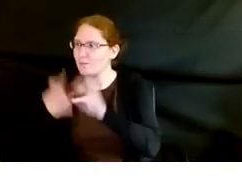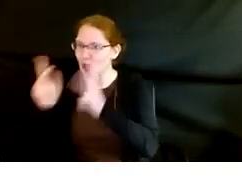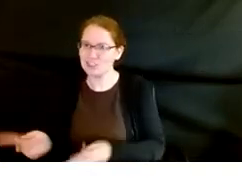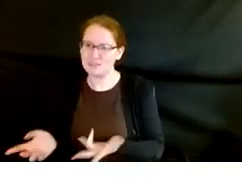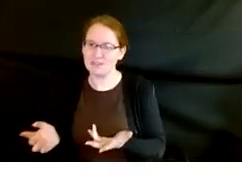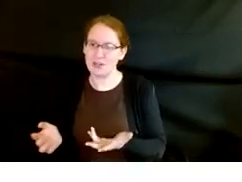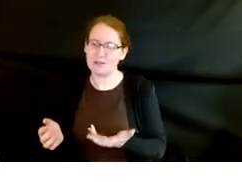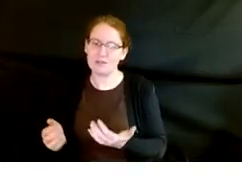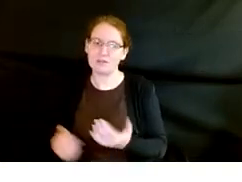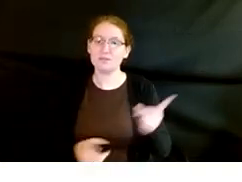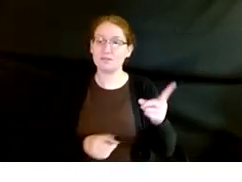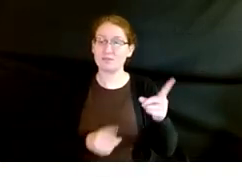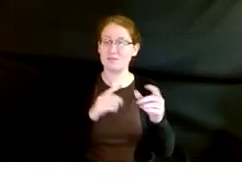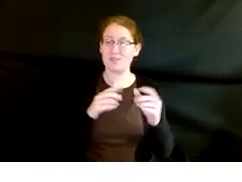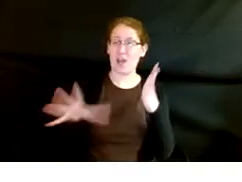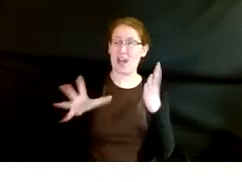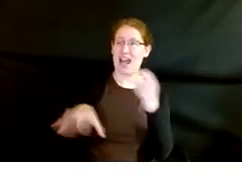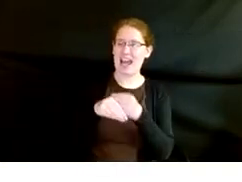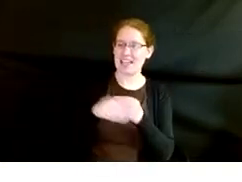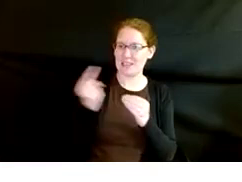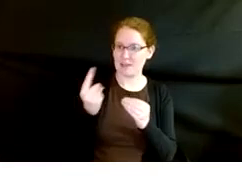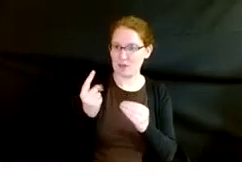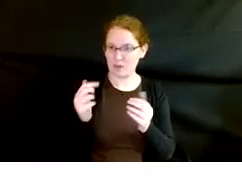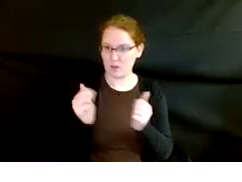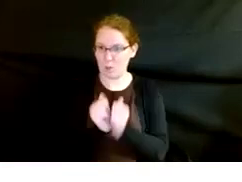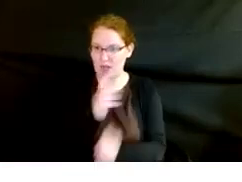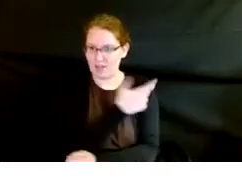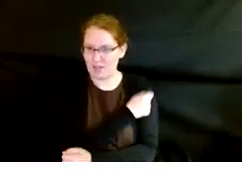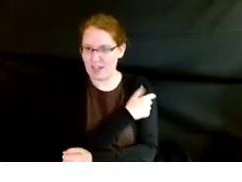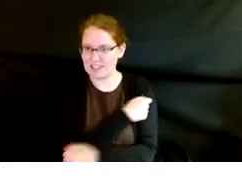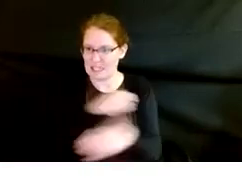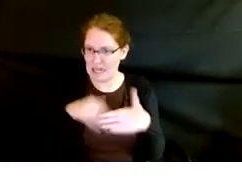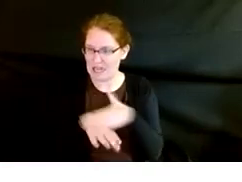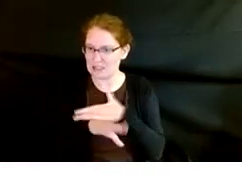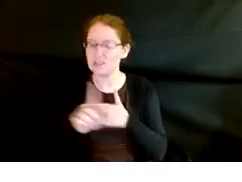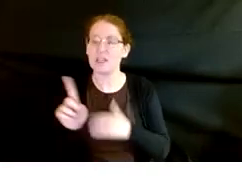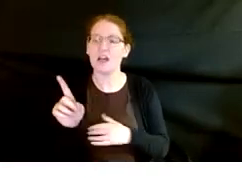I've got a quick thing to add about the vaccine piece and access to that um Disability Rights